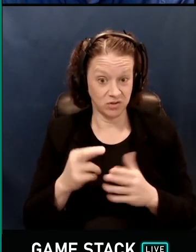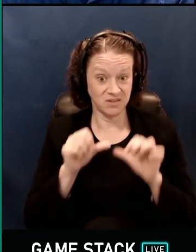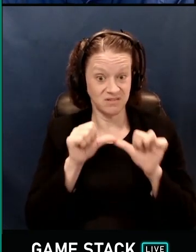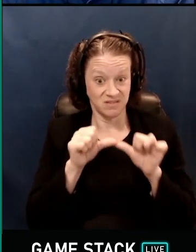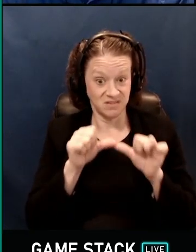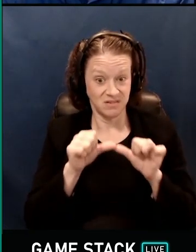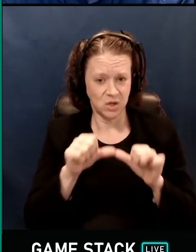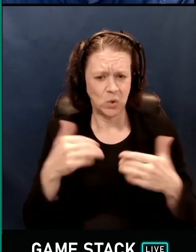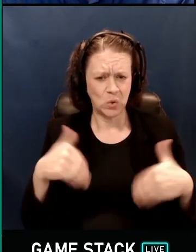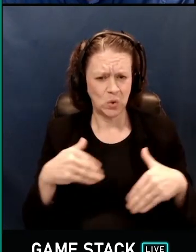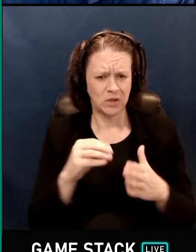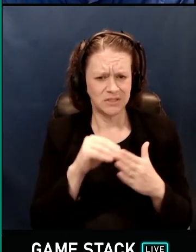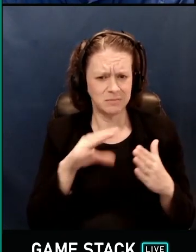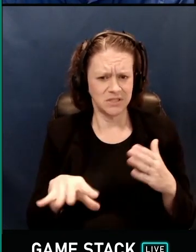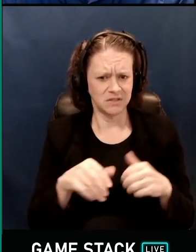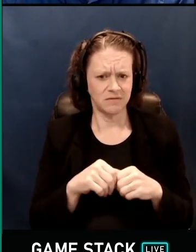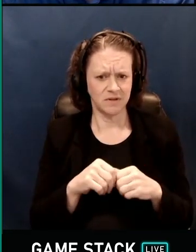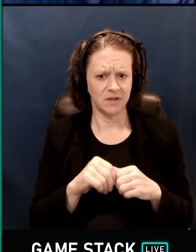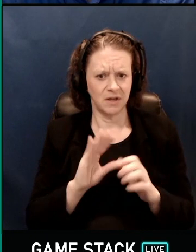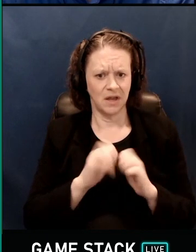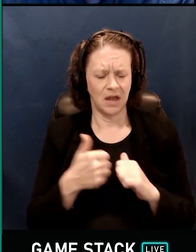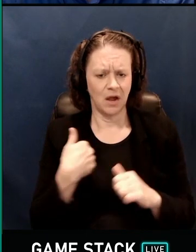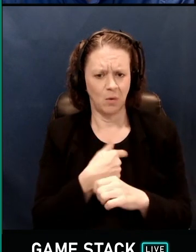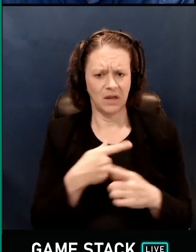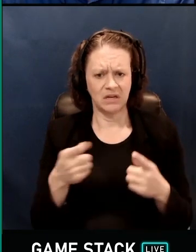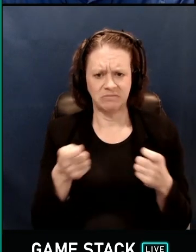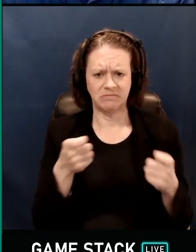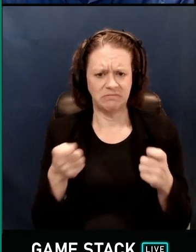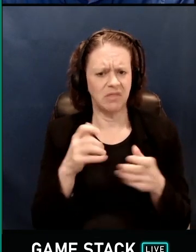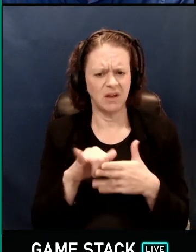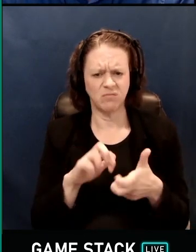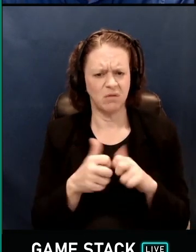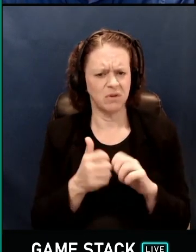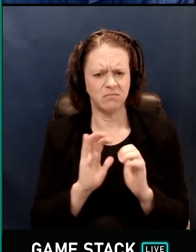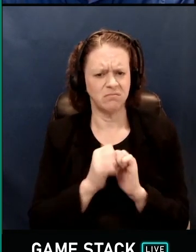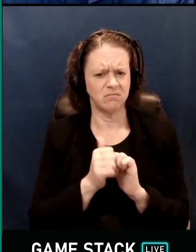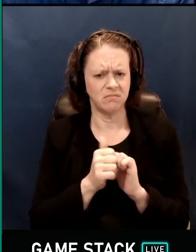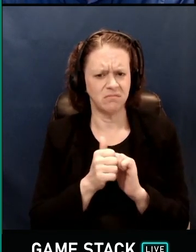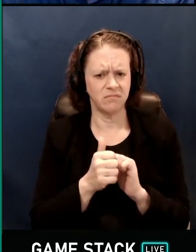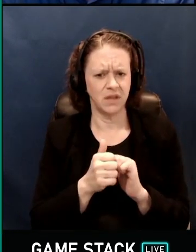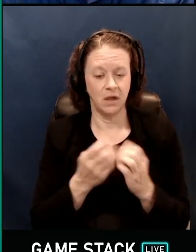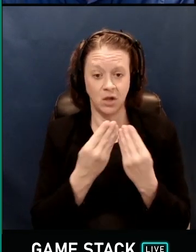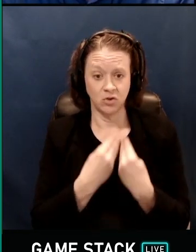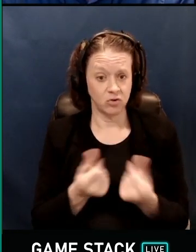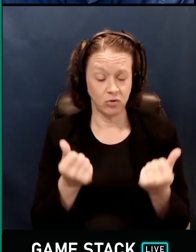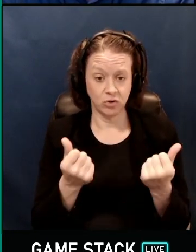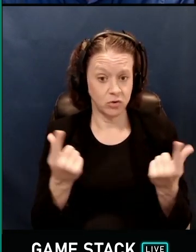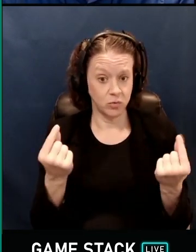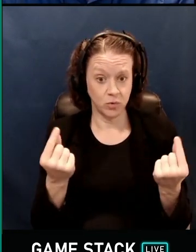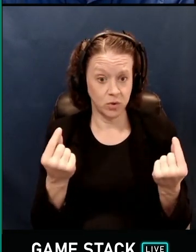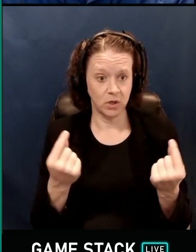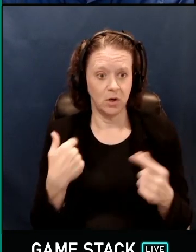How can we cope with this program? The solution is to use Azure virtual machines